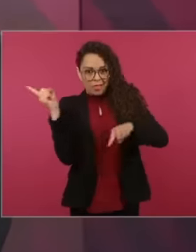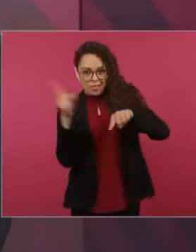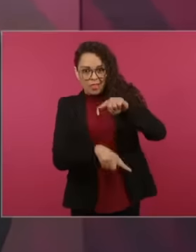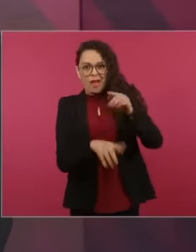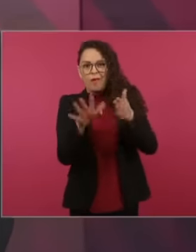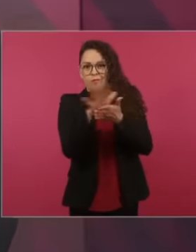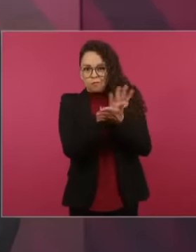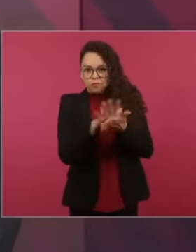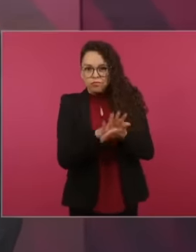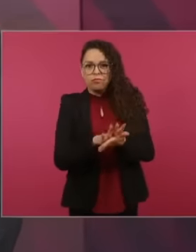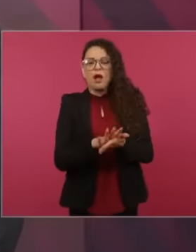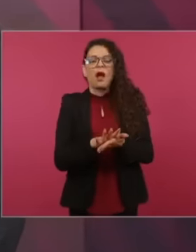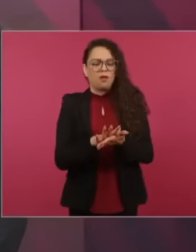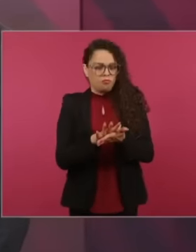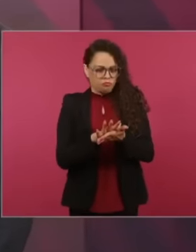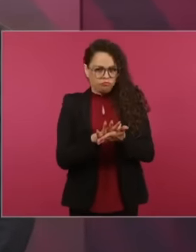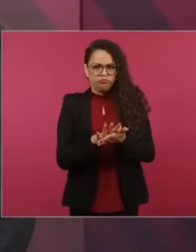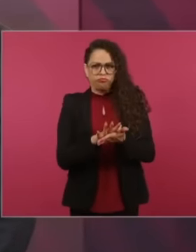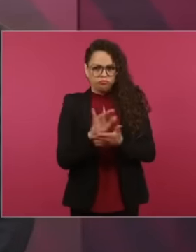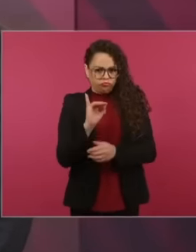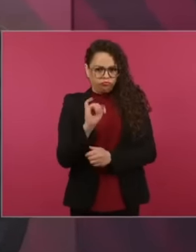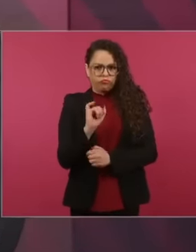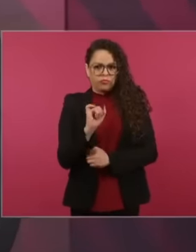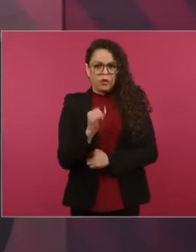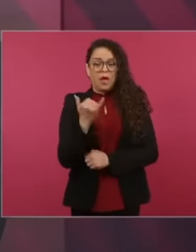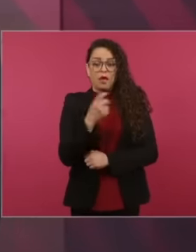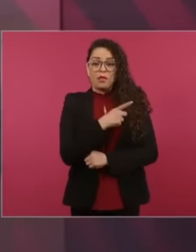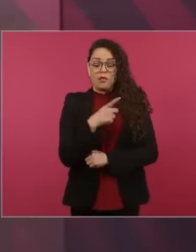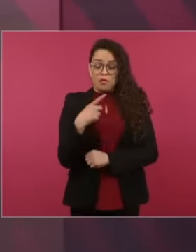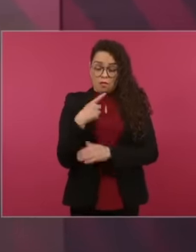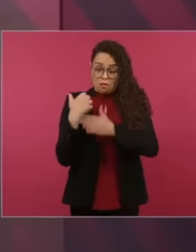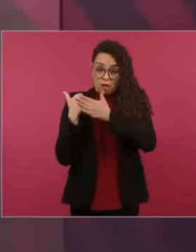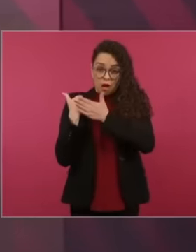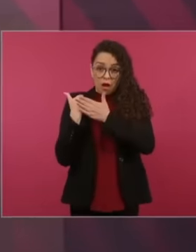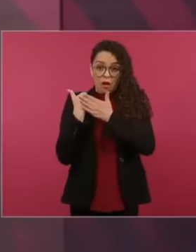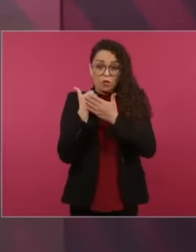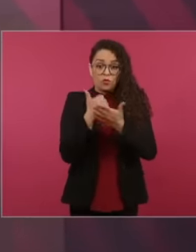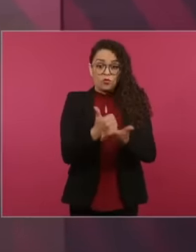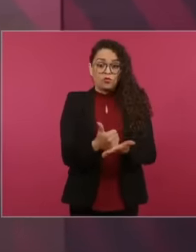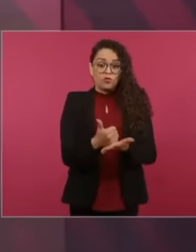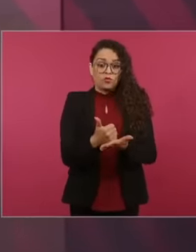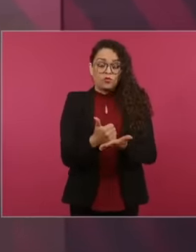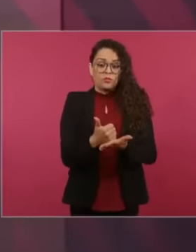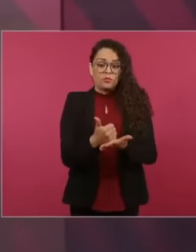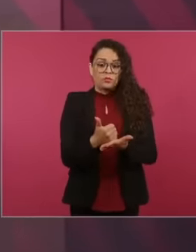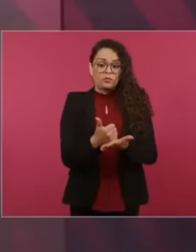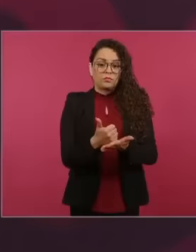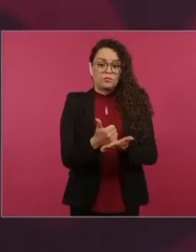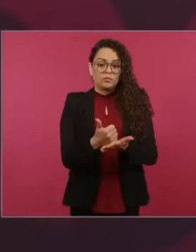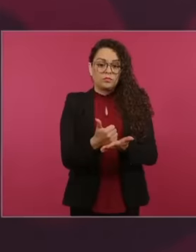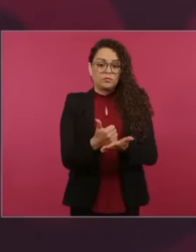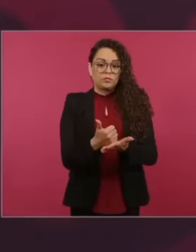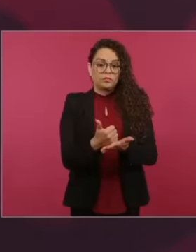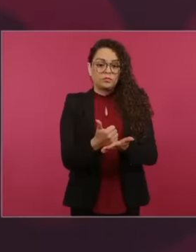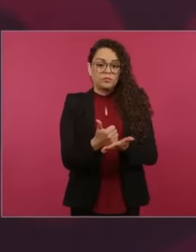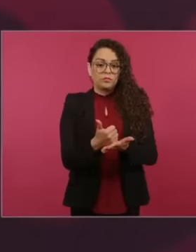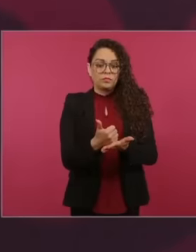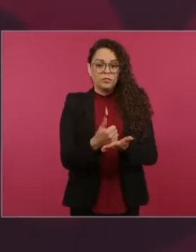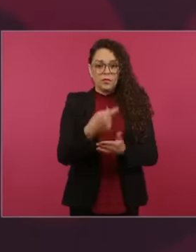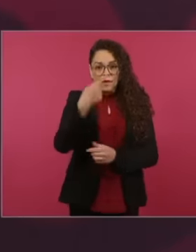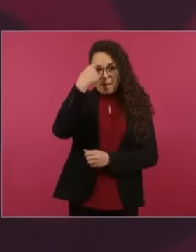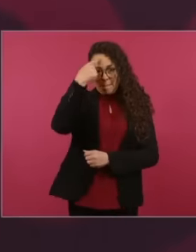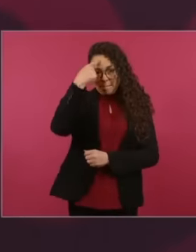we help humanitarianally so that these pandemics do not suffer. of fentanyl consumption